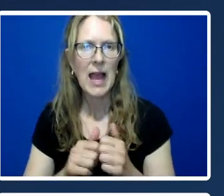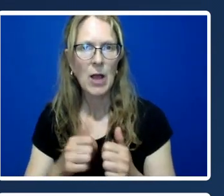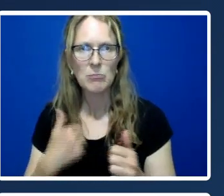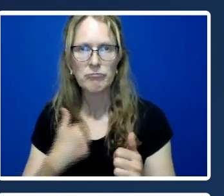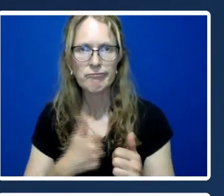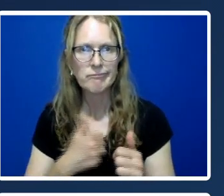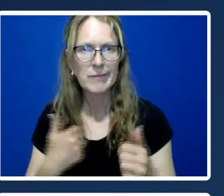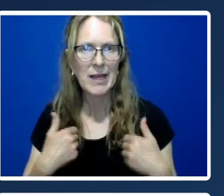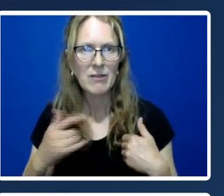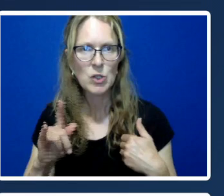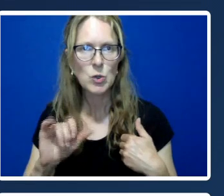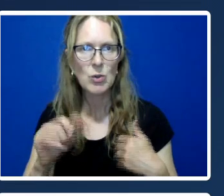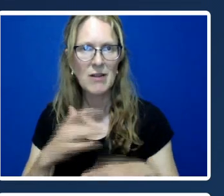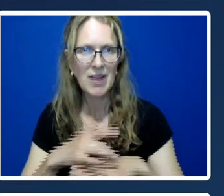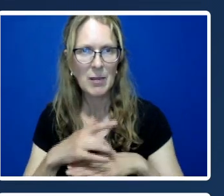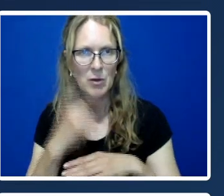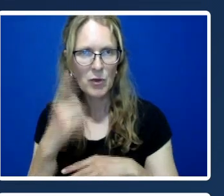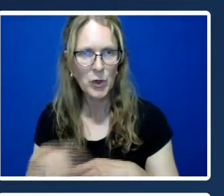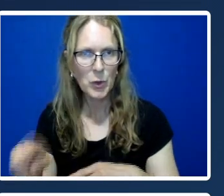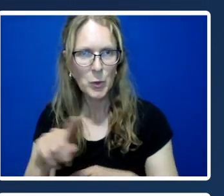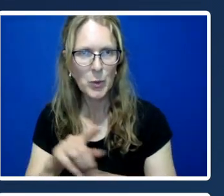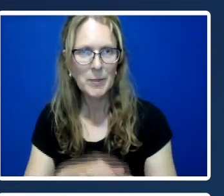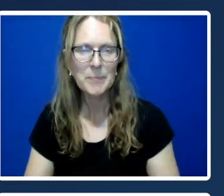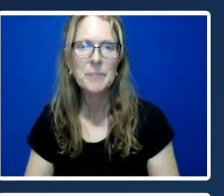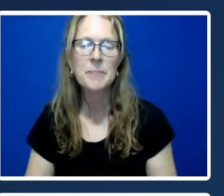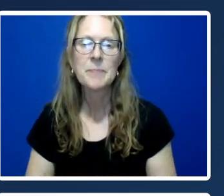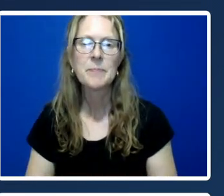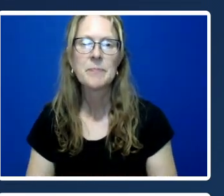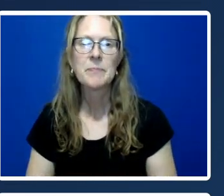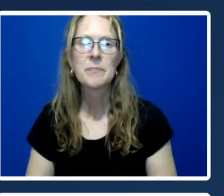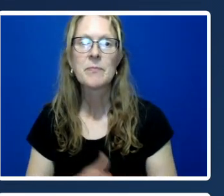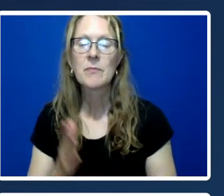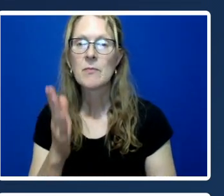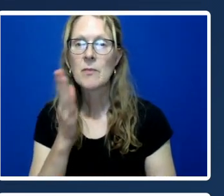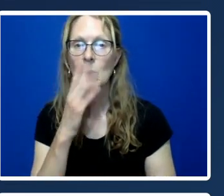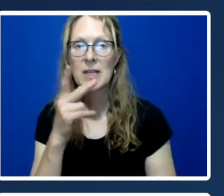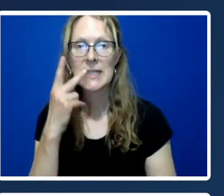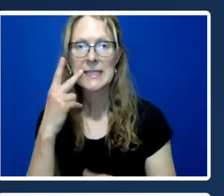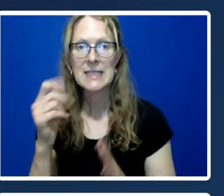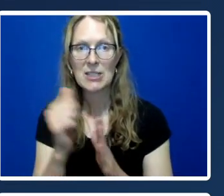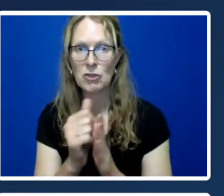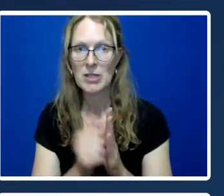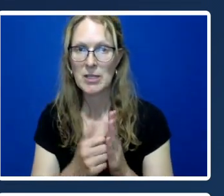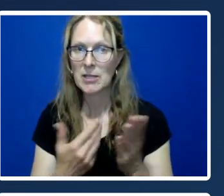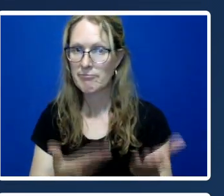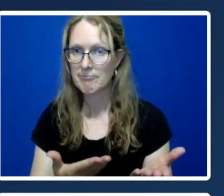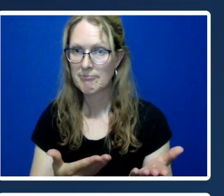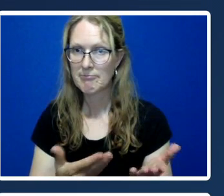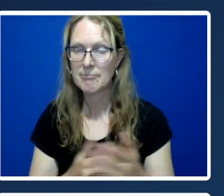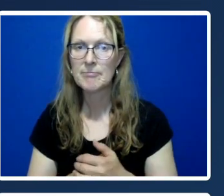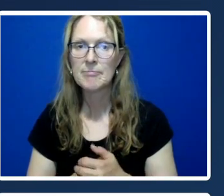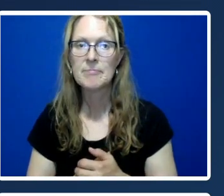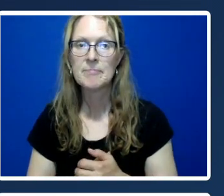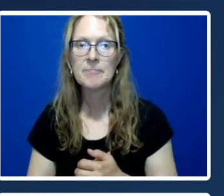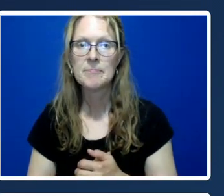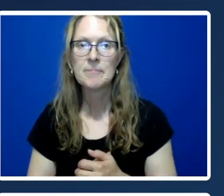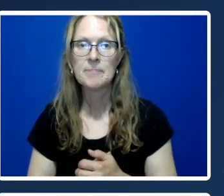I wanted to review our agenda for the next 50 minutes. It's a lot to squeeze in,